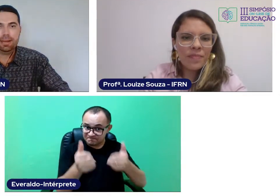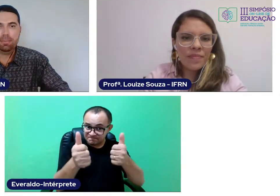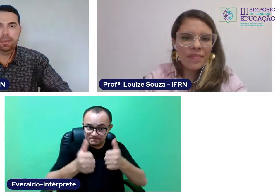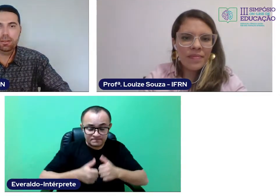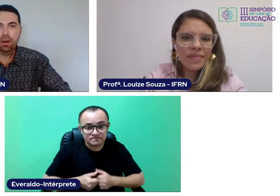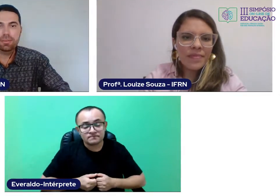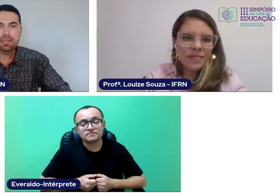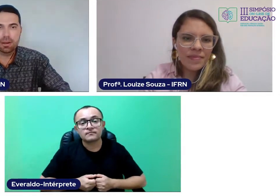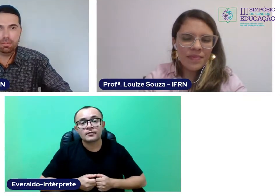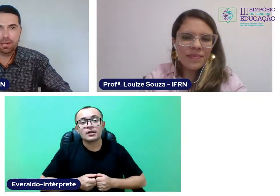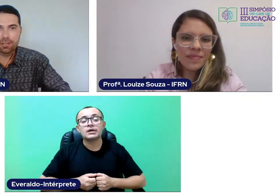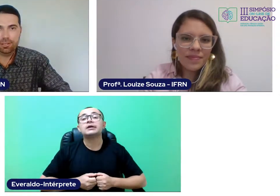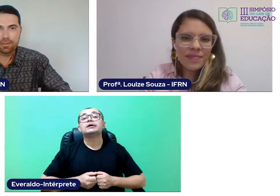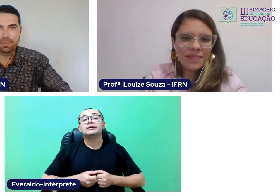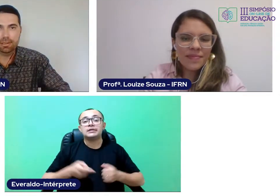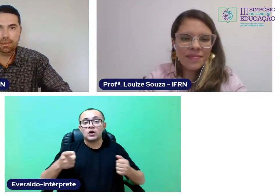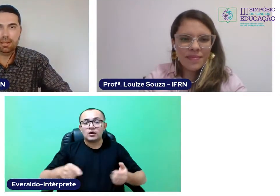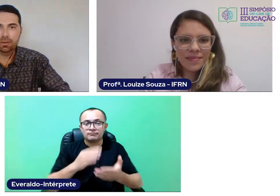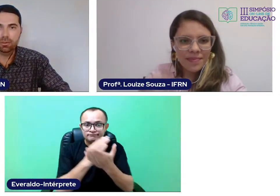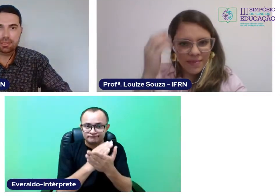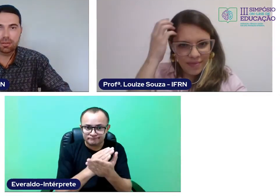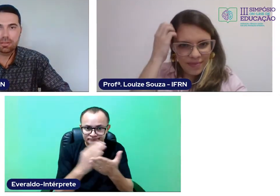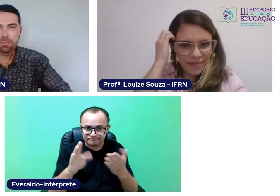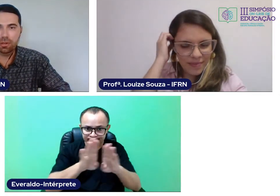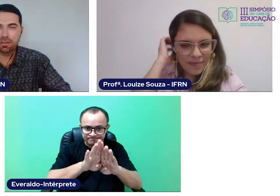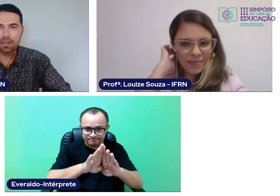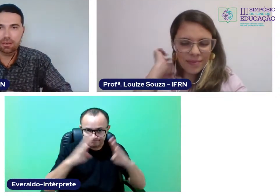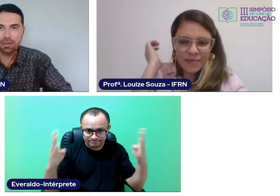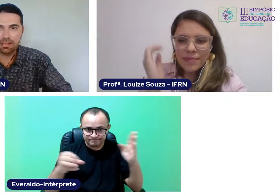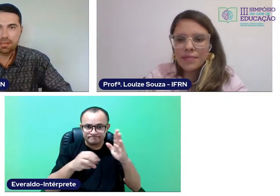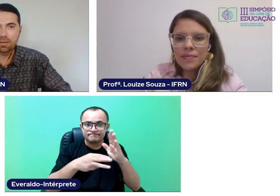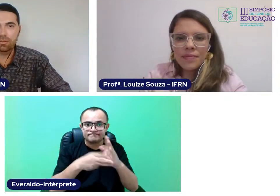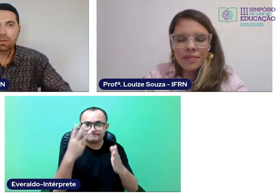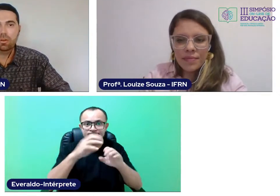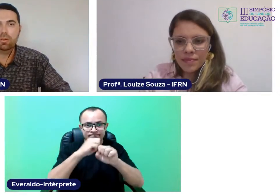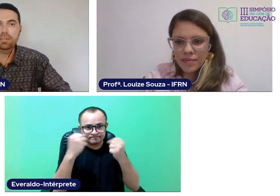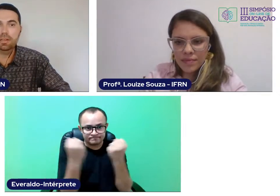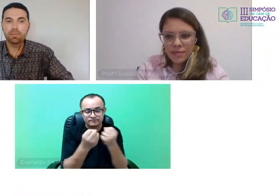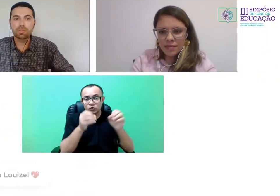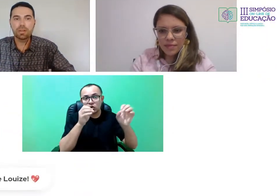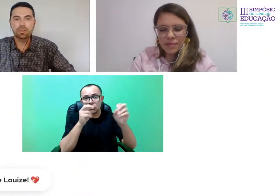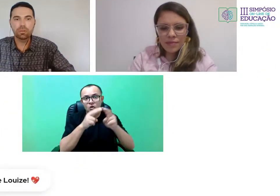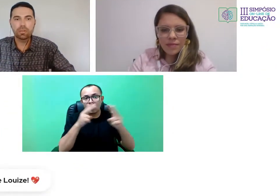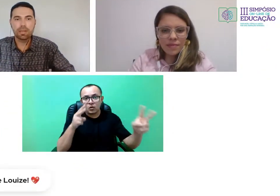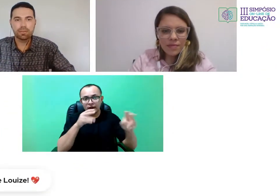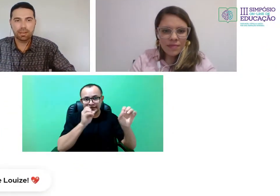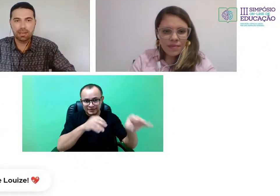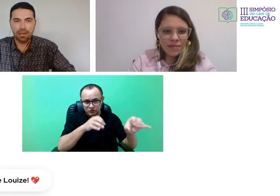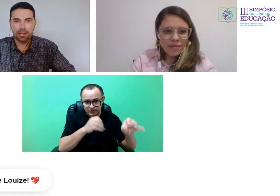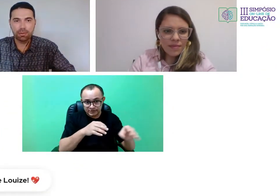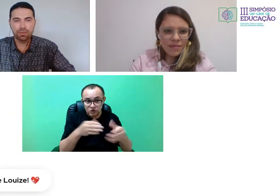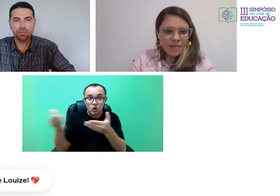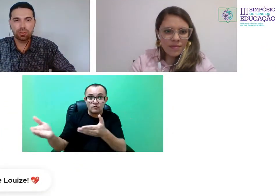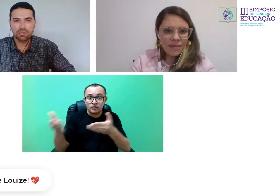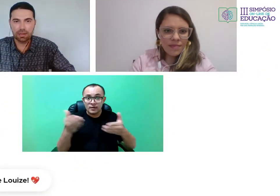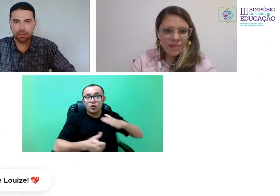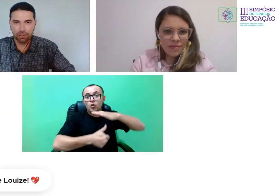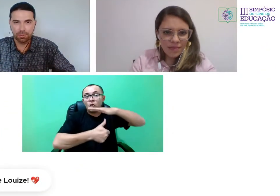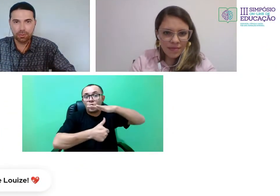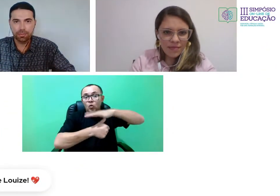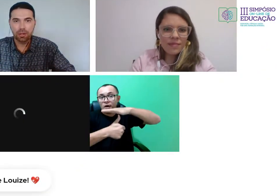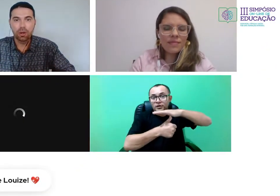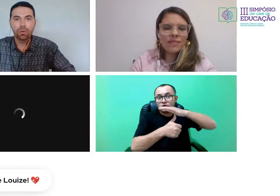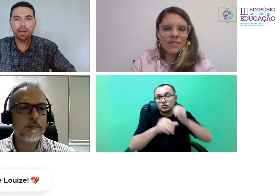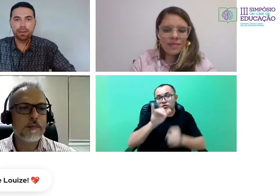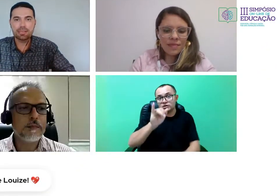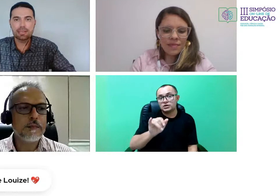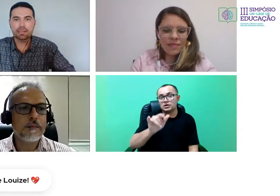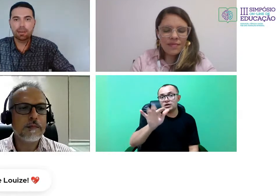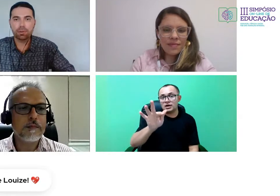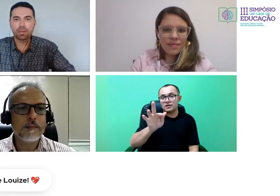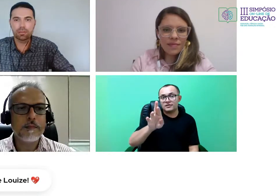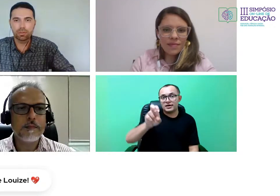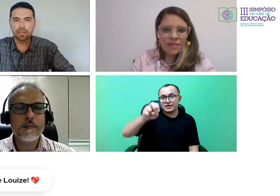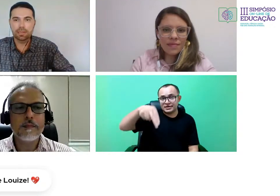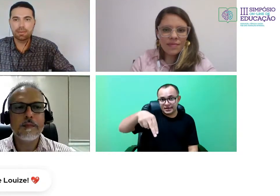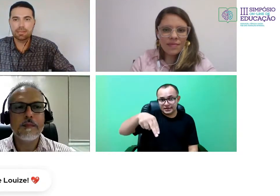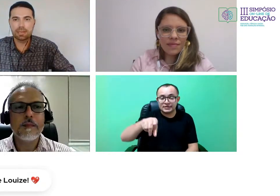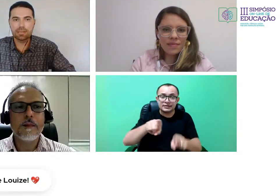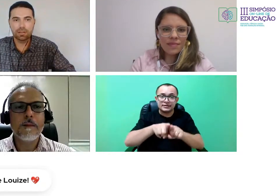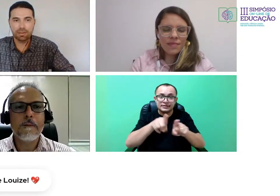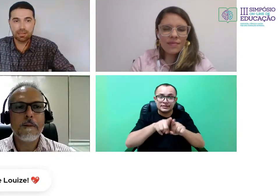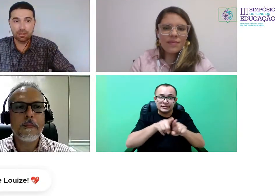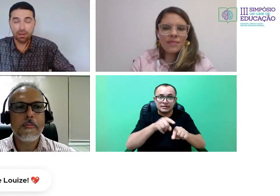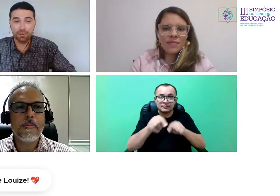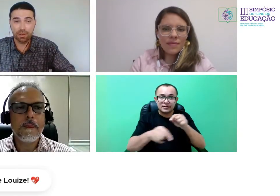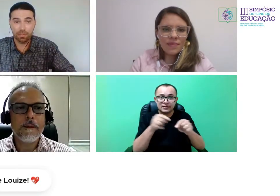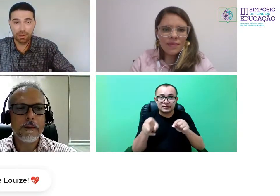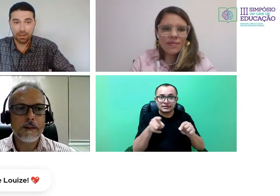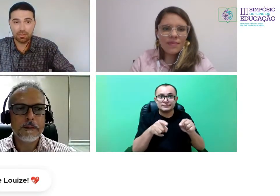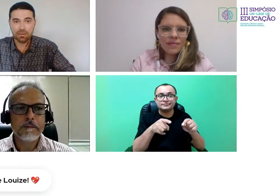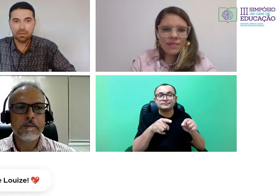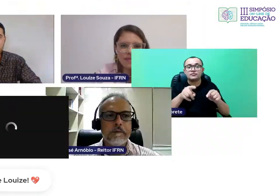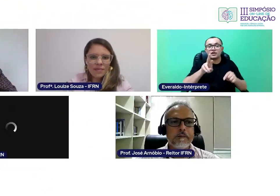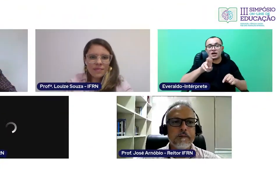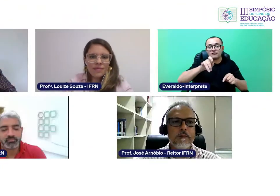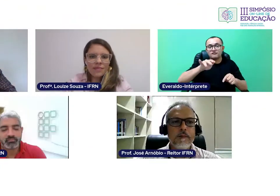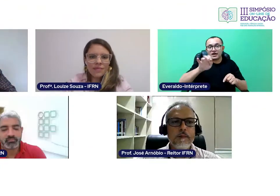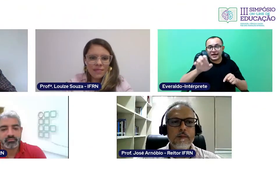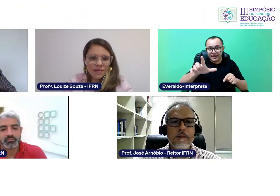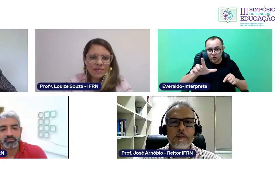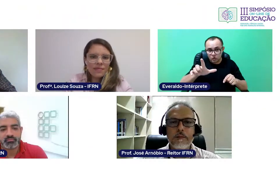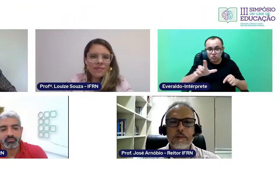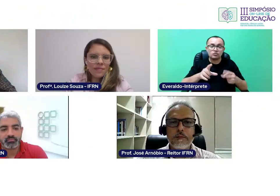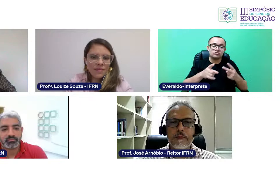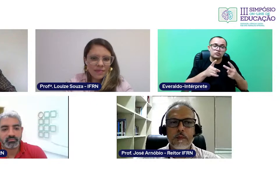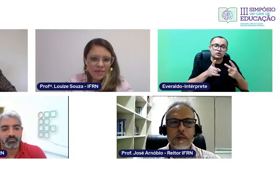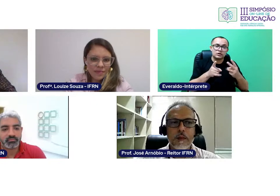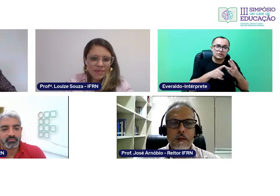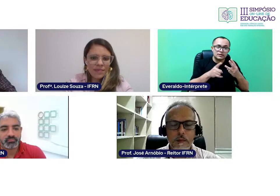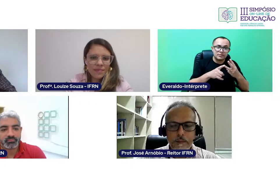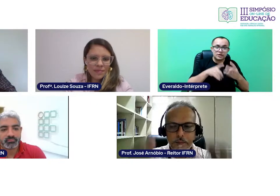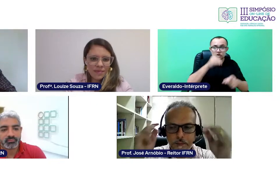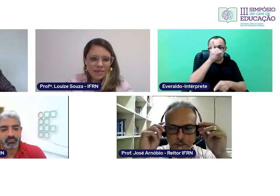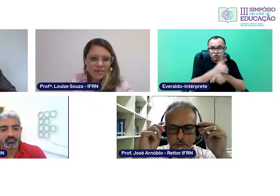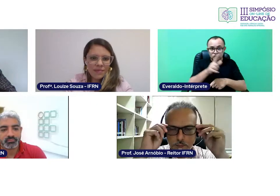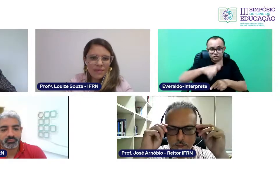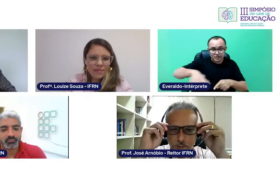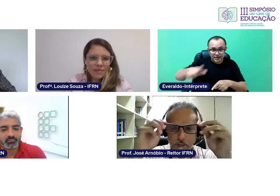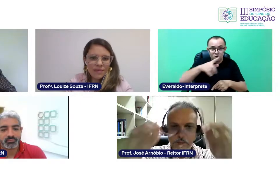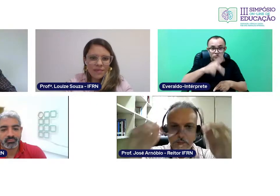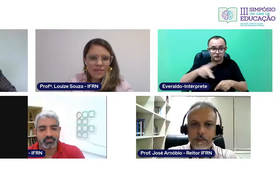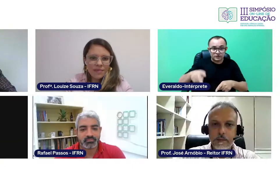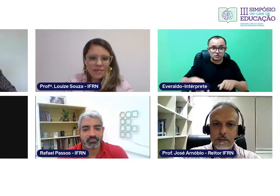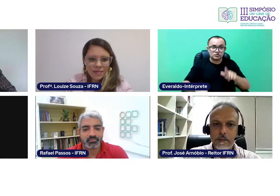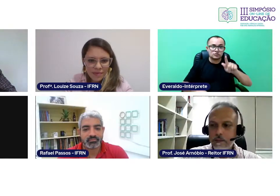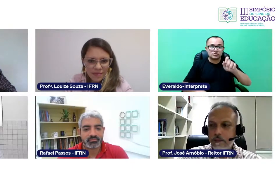to officially initiate our Third Symposium, we invite IFRN's dean, Professor José Arnóbio, the representative of the Dean of Research and Innovation, Rafael Passos, and the Director of the Ipanguaçu Campus, professor Geraldo Júnior.